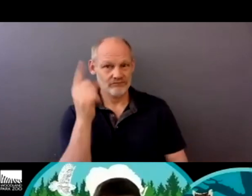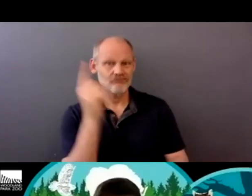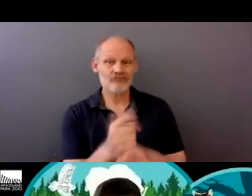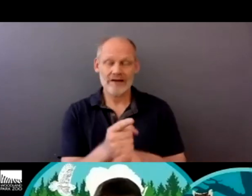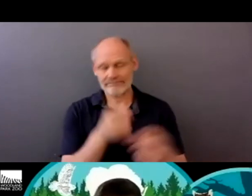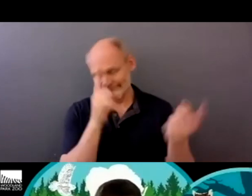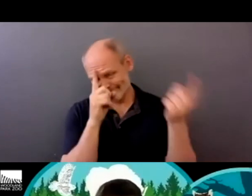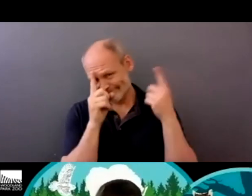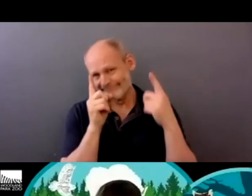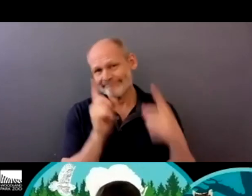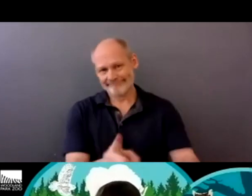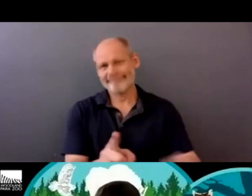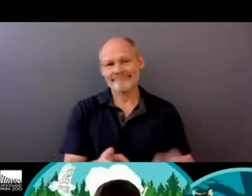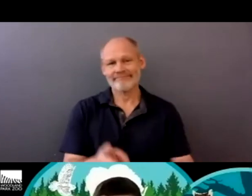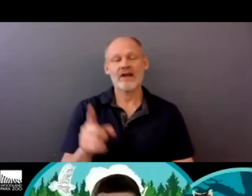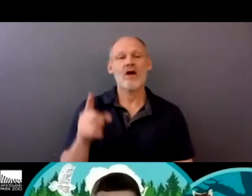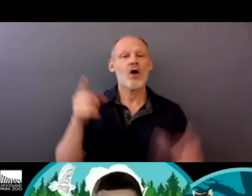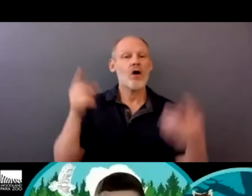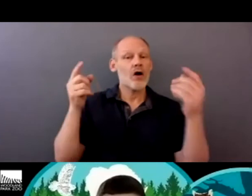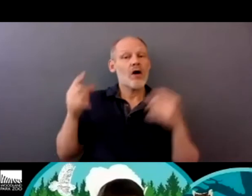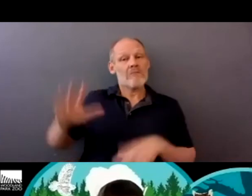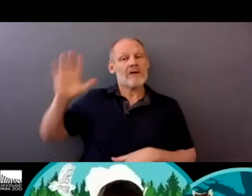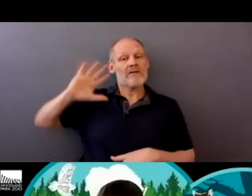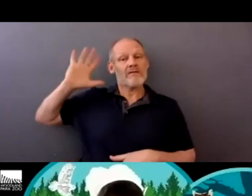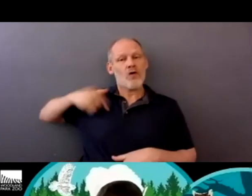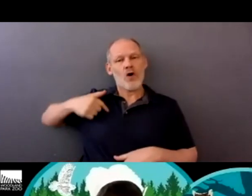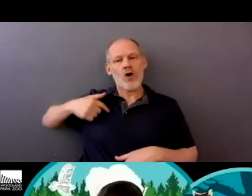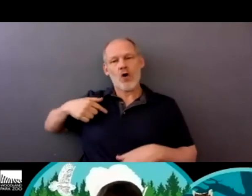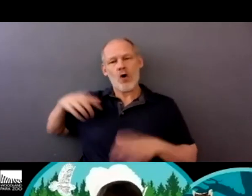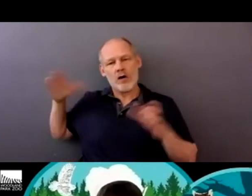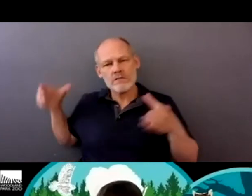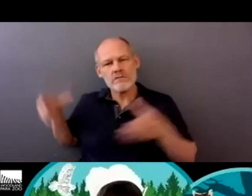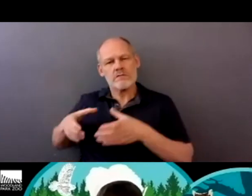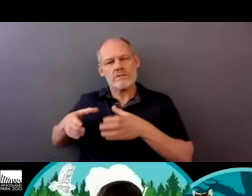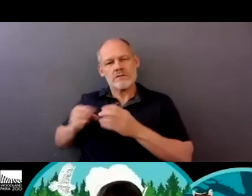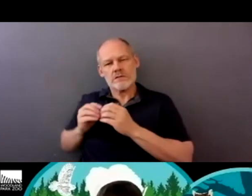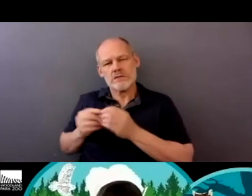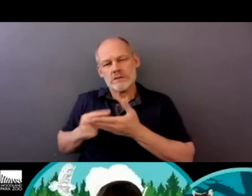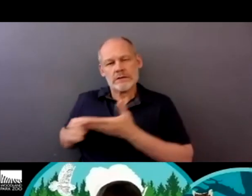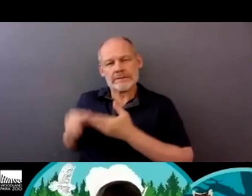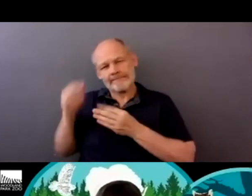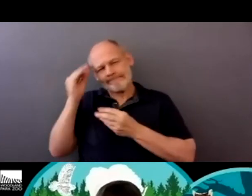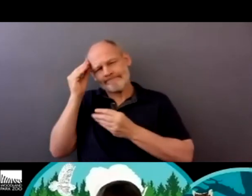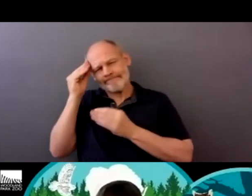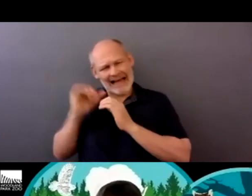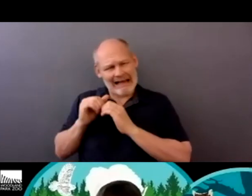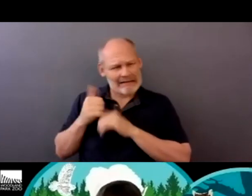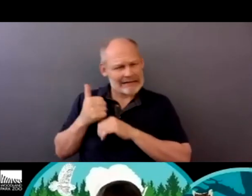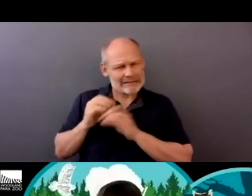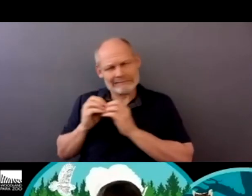a light went on for all of us. Everybody viewing art on screen is visually impaired.